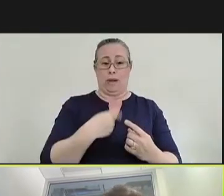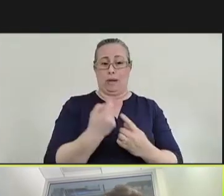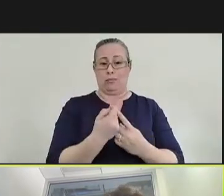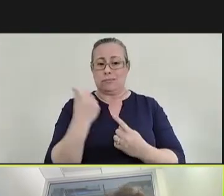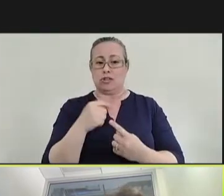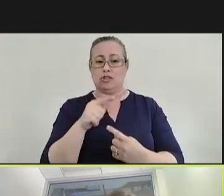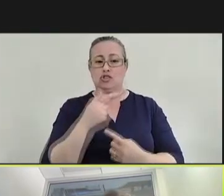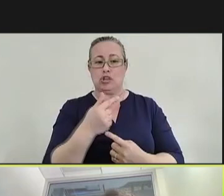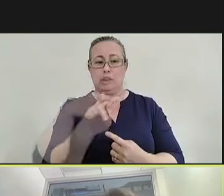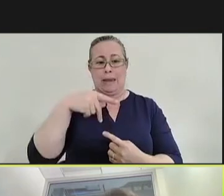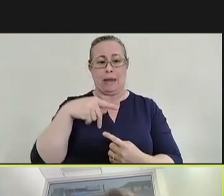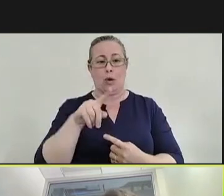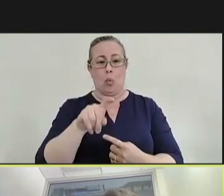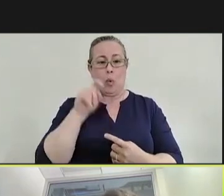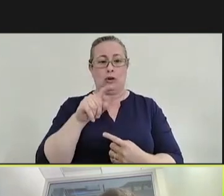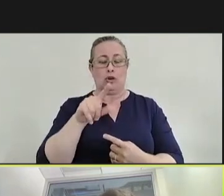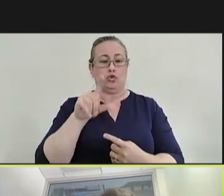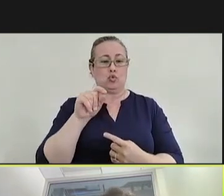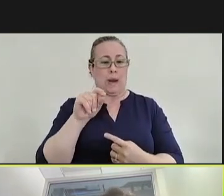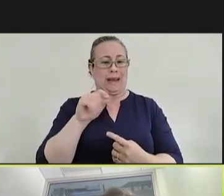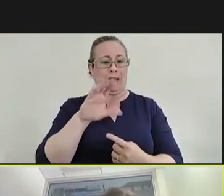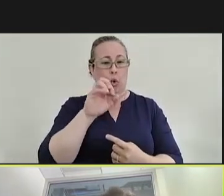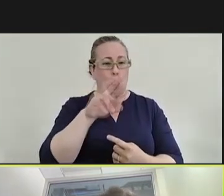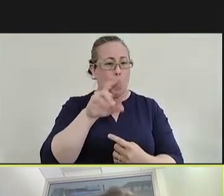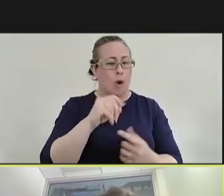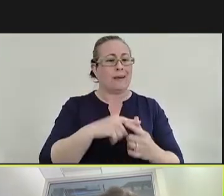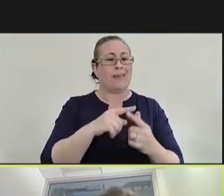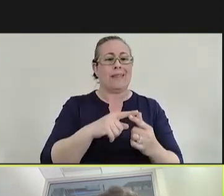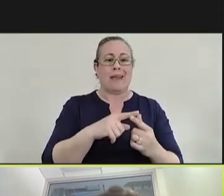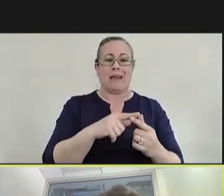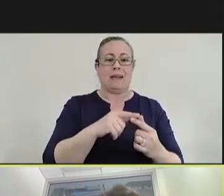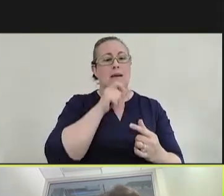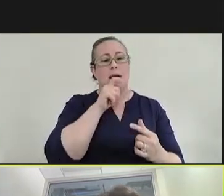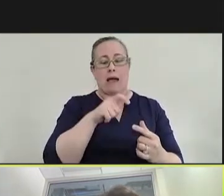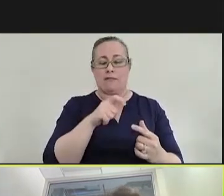you know, maybe we'll have to do some stuff to play with the GP120 permutation and provide a